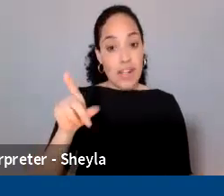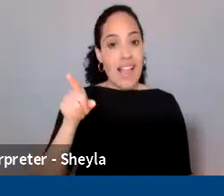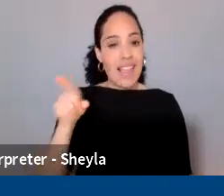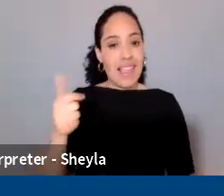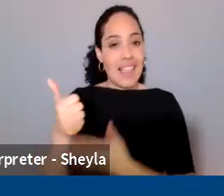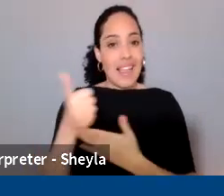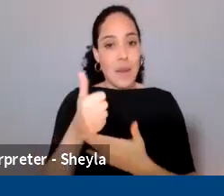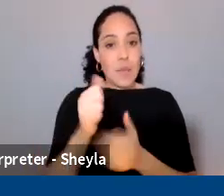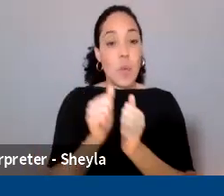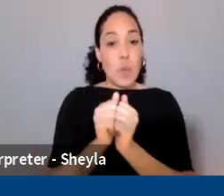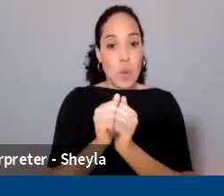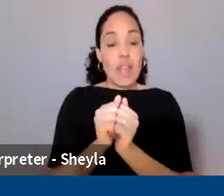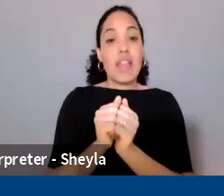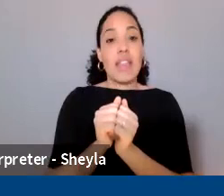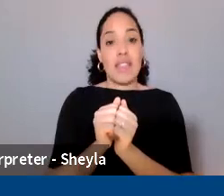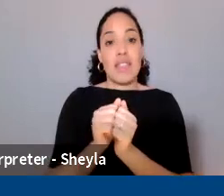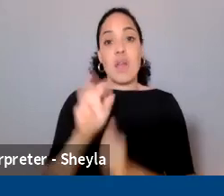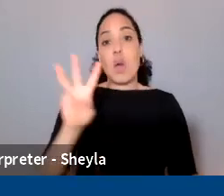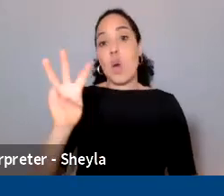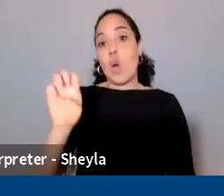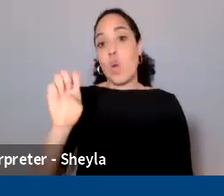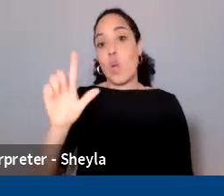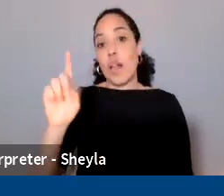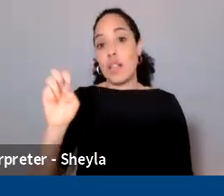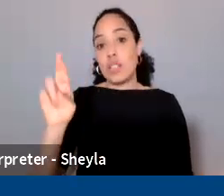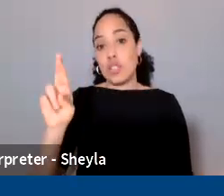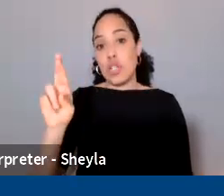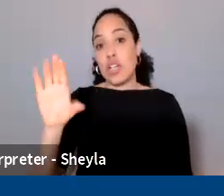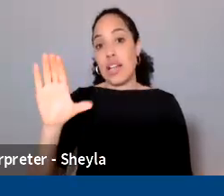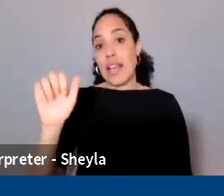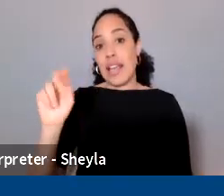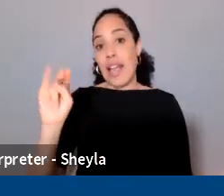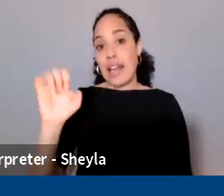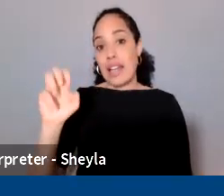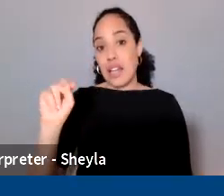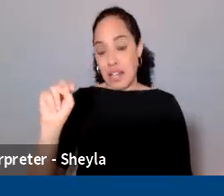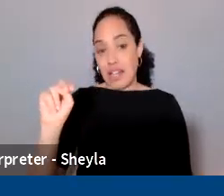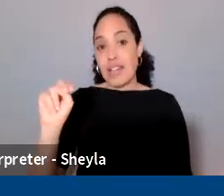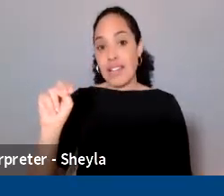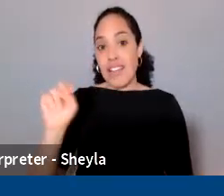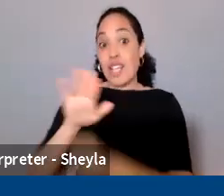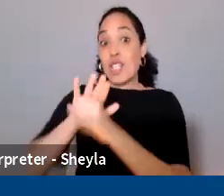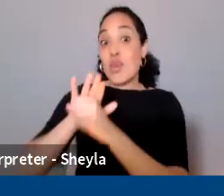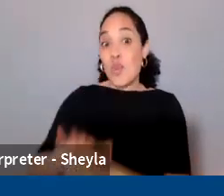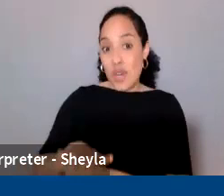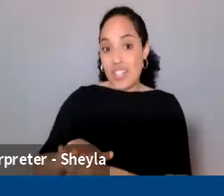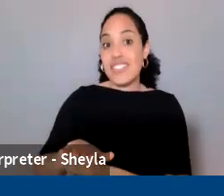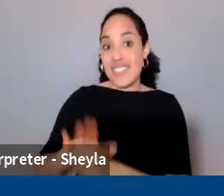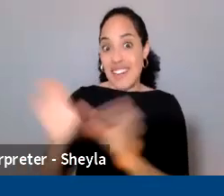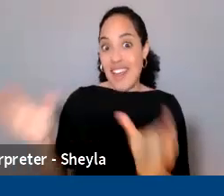suppression efforts so in June 2012 the Waldo Canyon Fire destroyed 347 homes